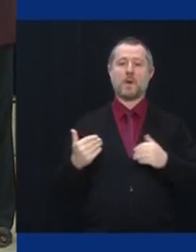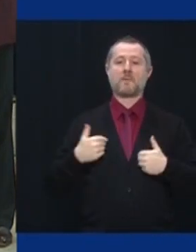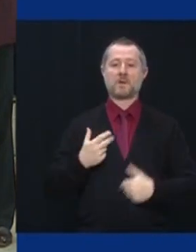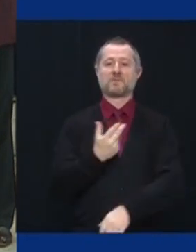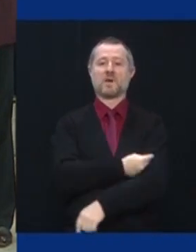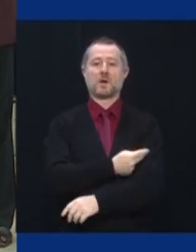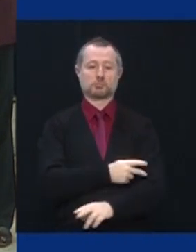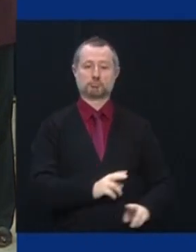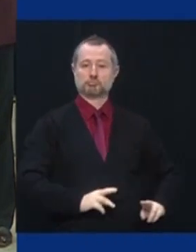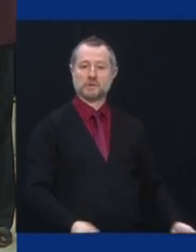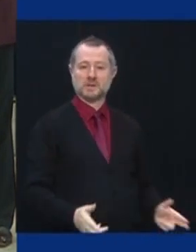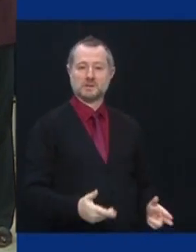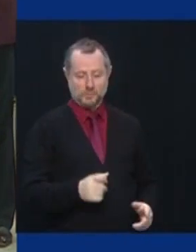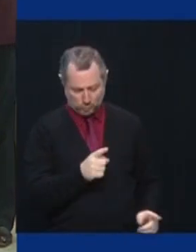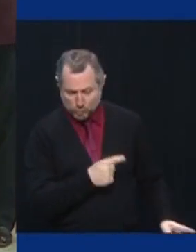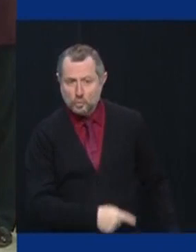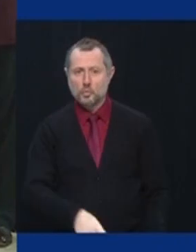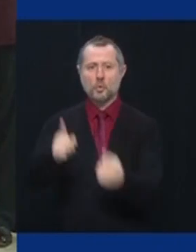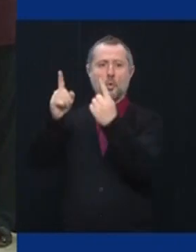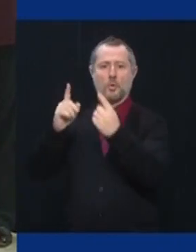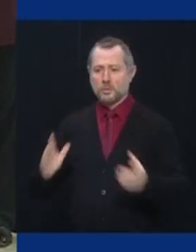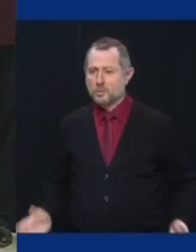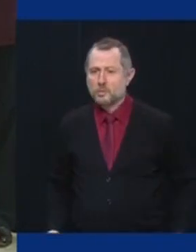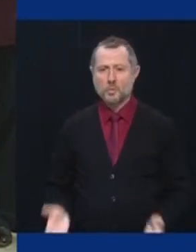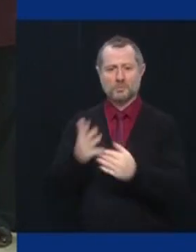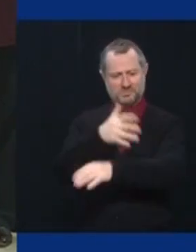AND IF YOU HAVE TO WORRY ABOUT NOT HAVING A VACCINE, BUT NOW YOU DON'T. IT'S THERE.